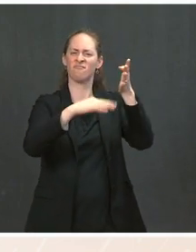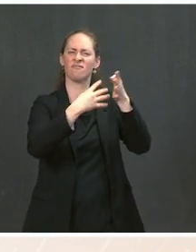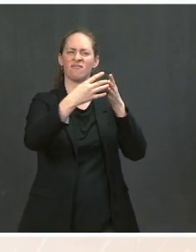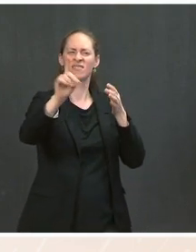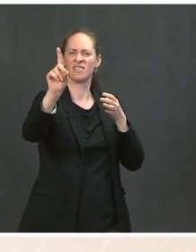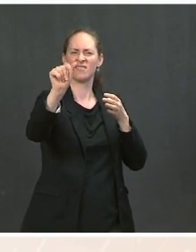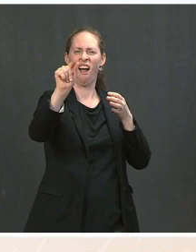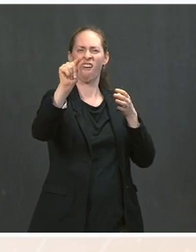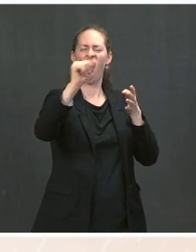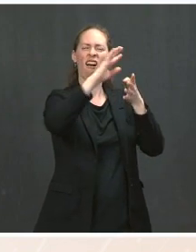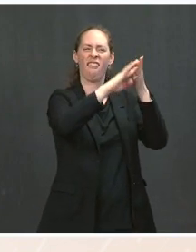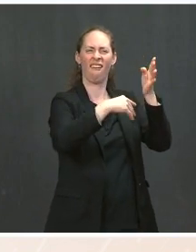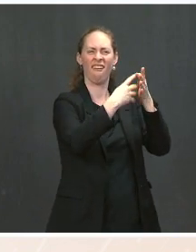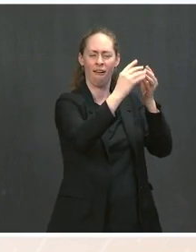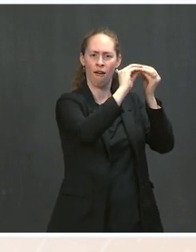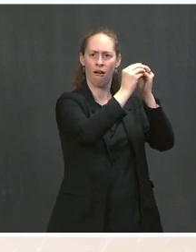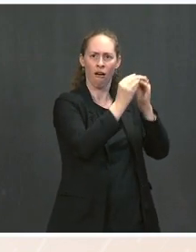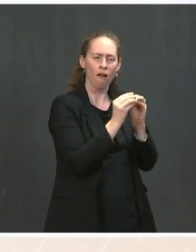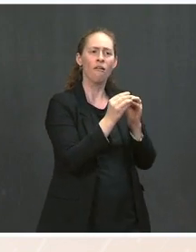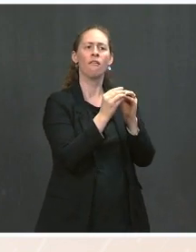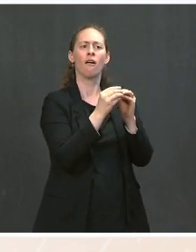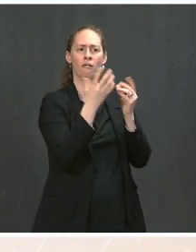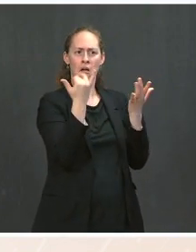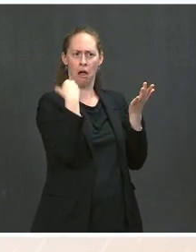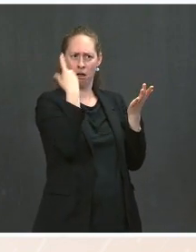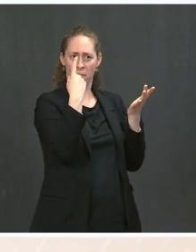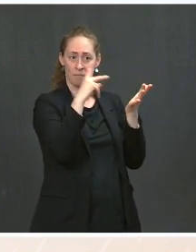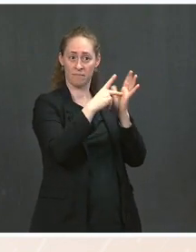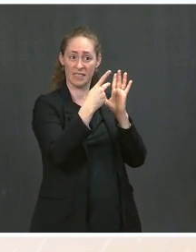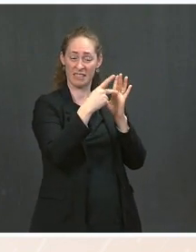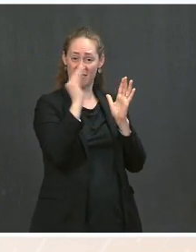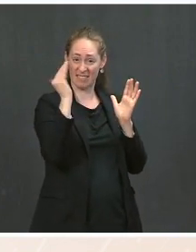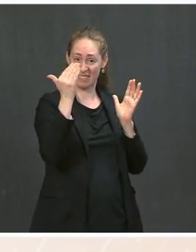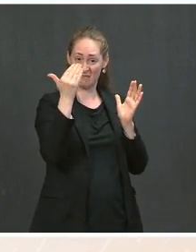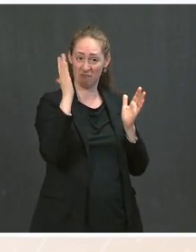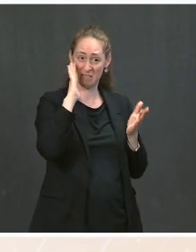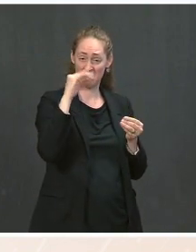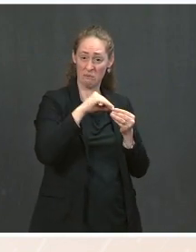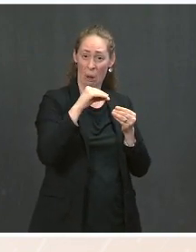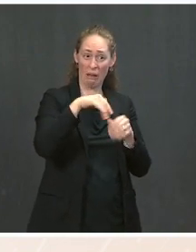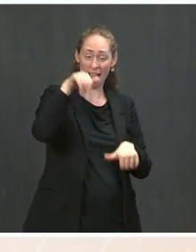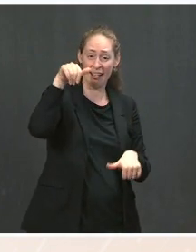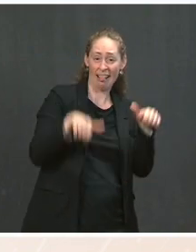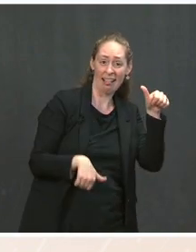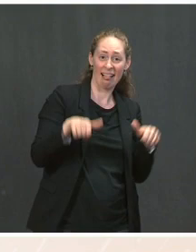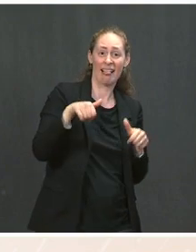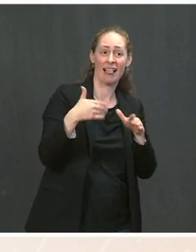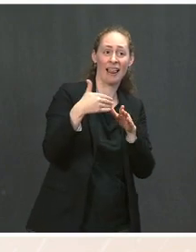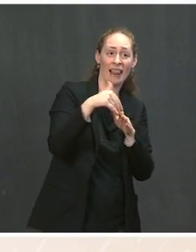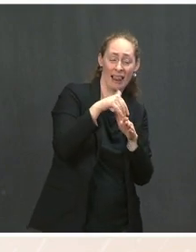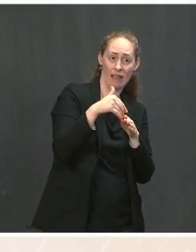vaccine instilled confidence in Americans. Ms. Psaki: Mm-hmm. The Press: New polling has come up today that -- that shows that to be the opposite.